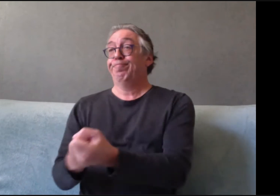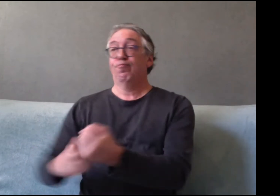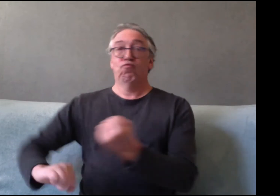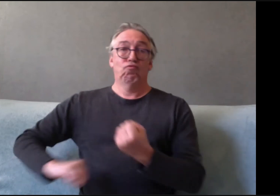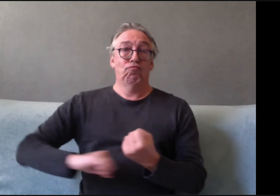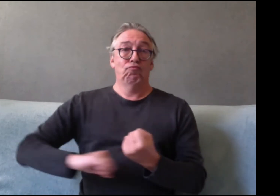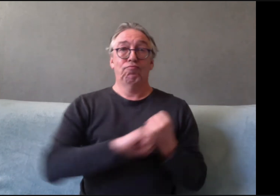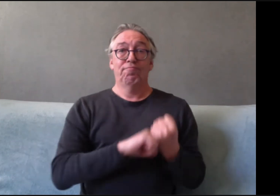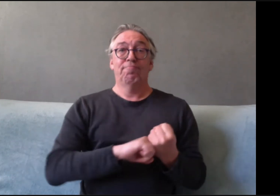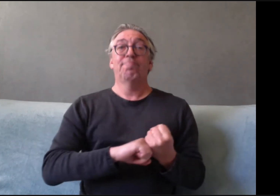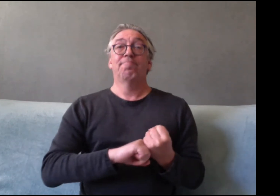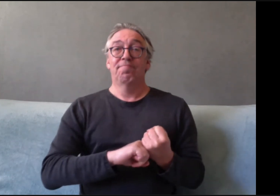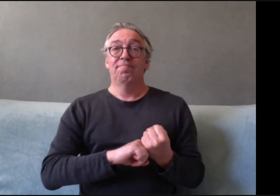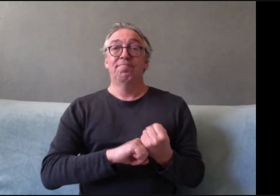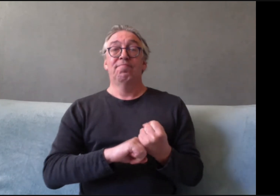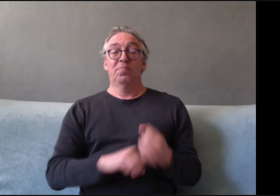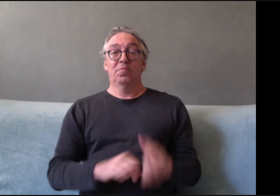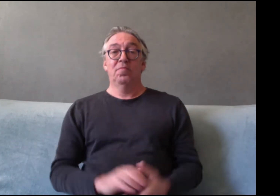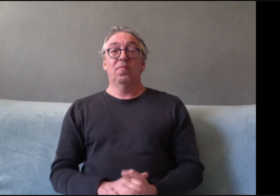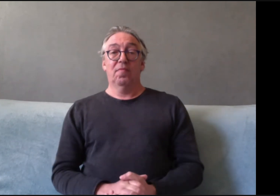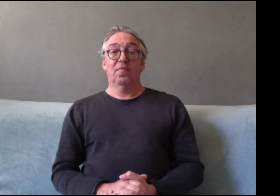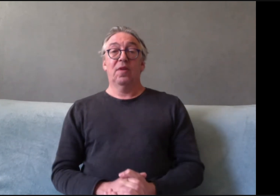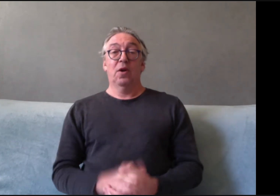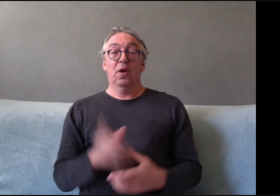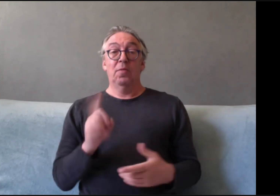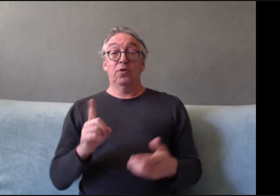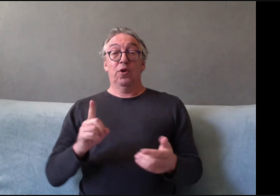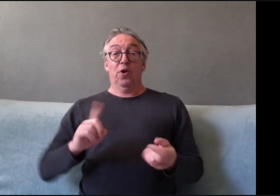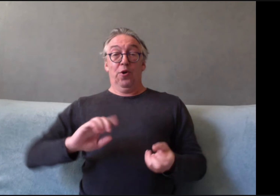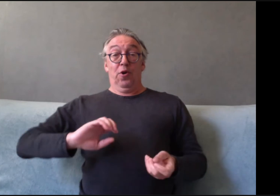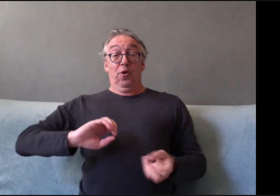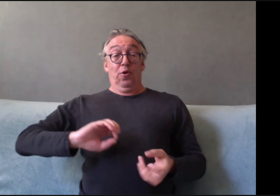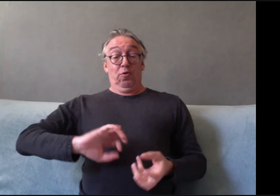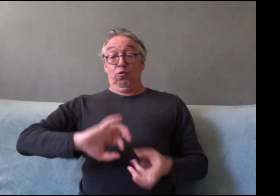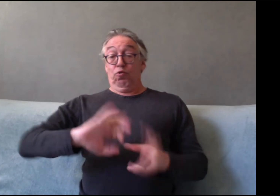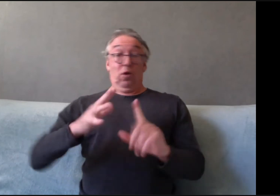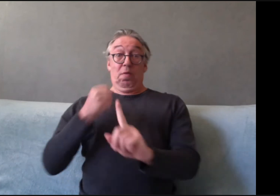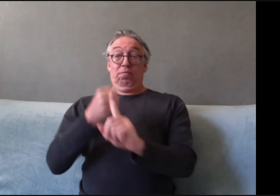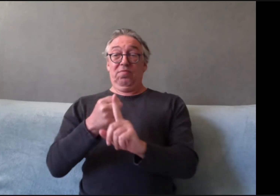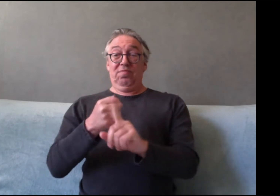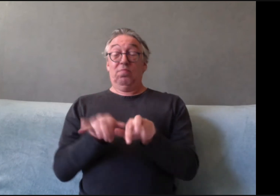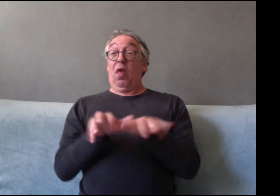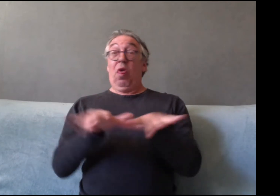and to mitigate the effects of measure designing